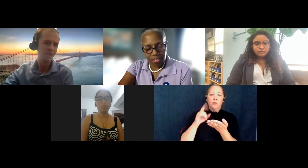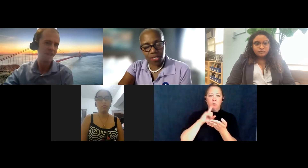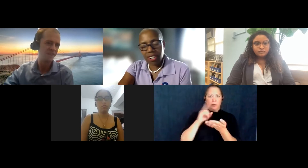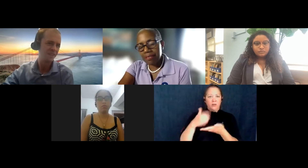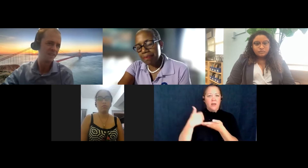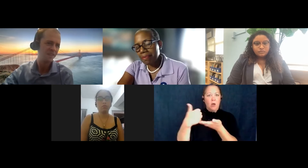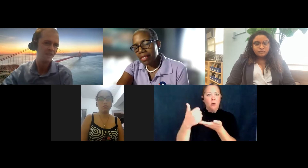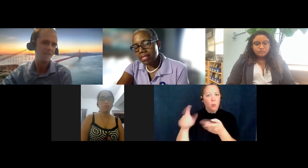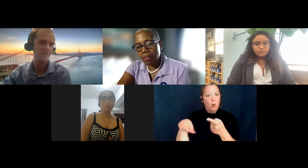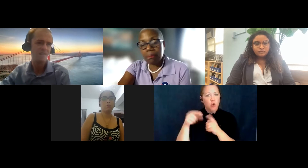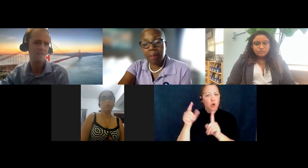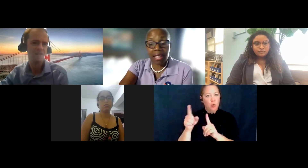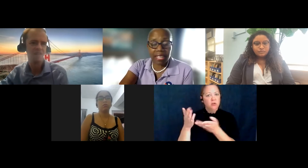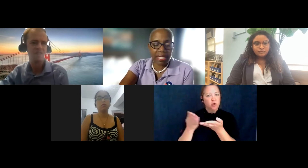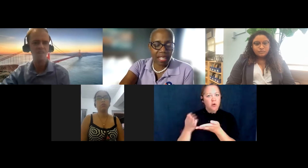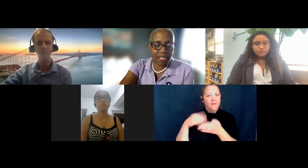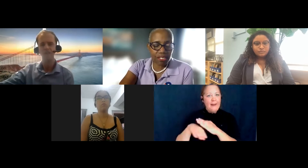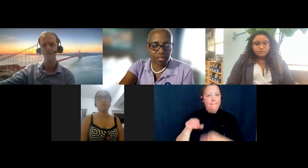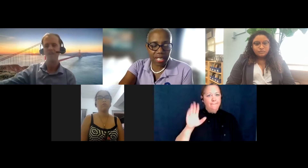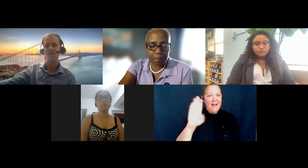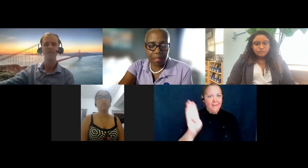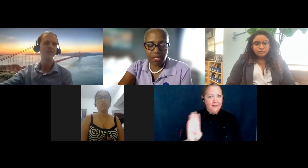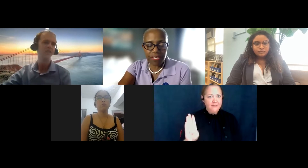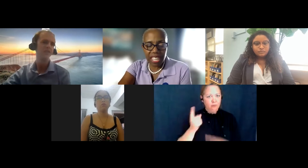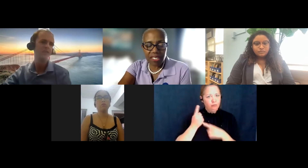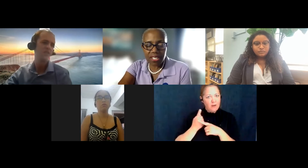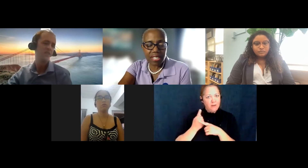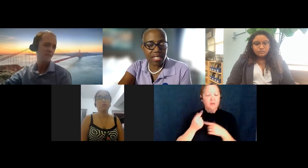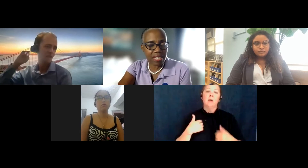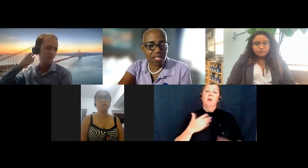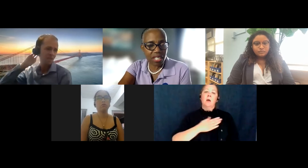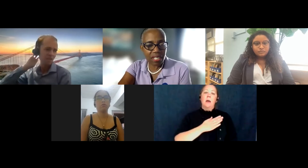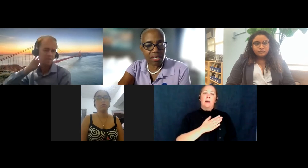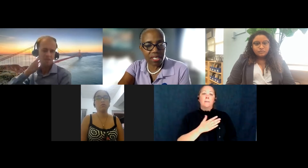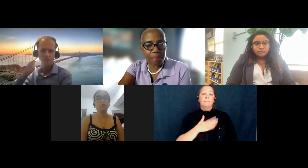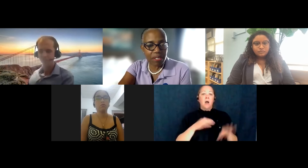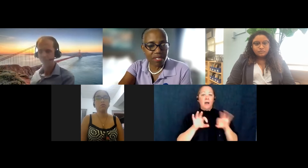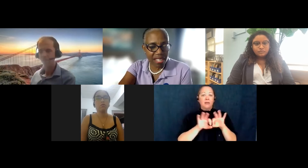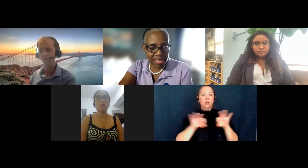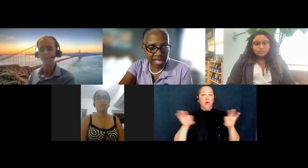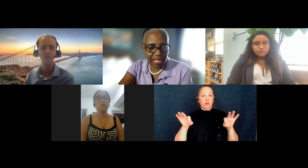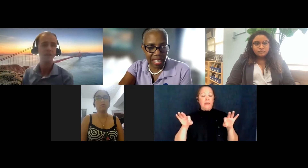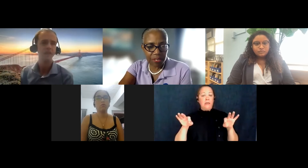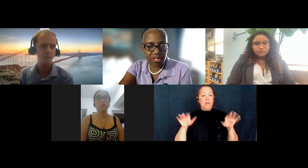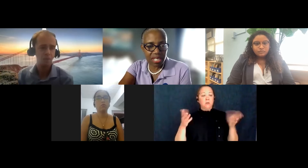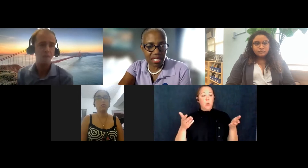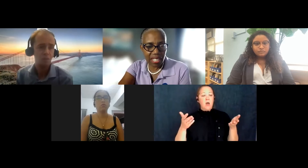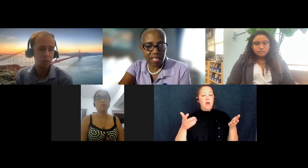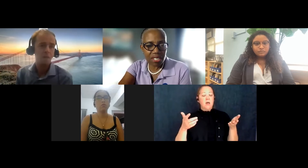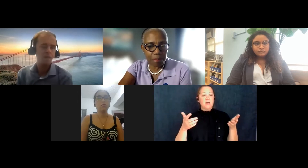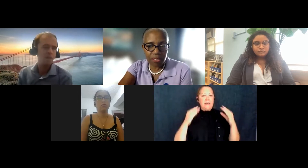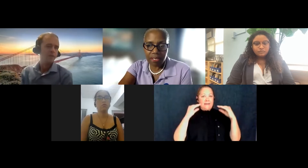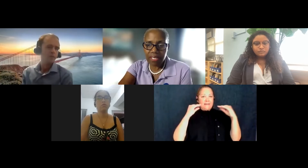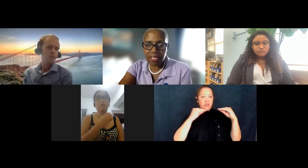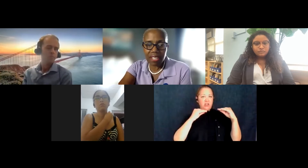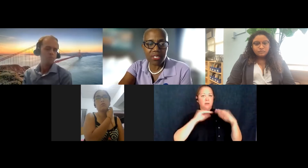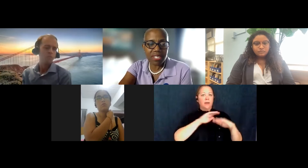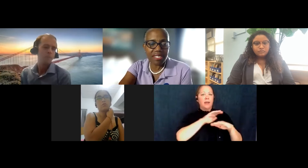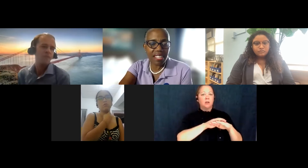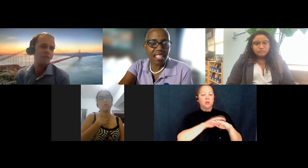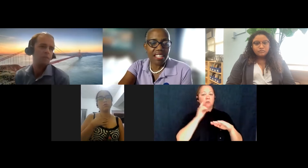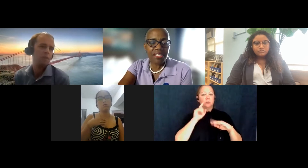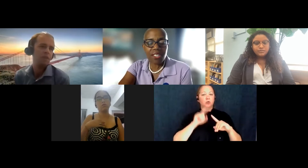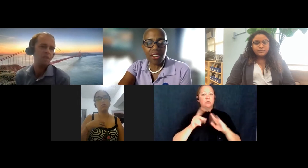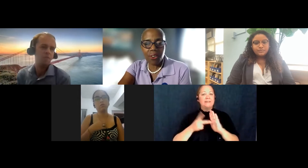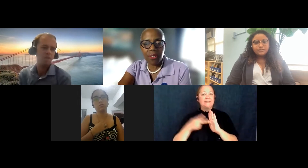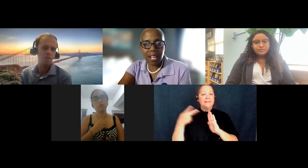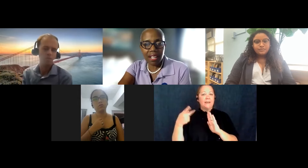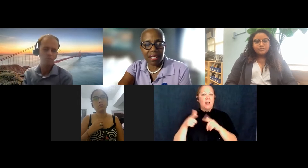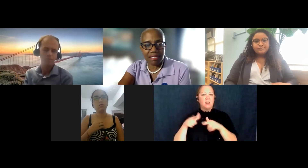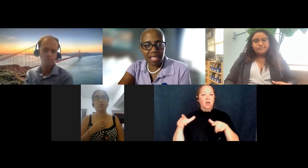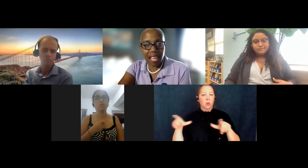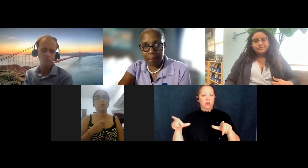My degree and my certification is teaching English as a second language. I am a